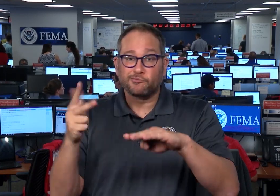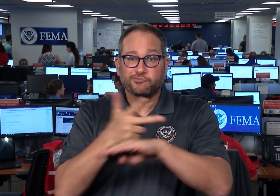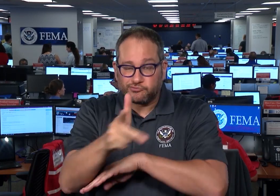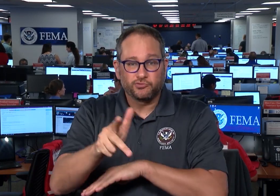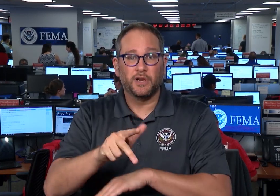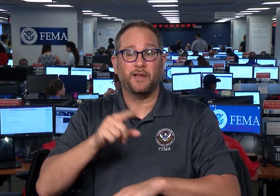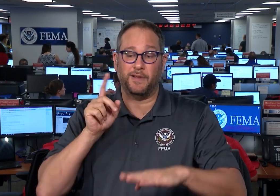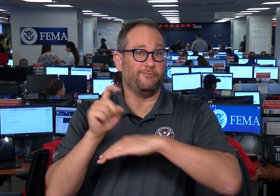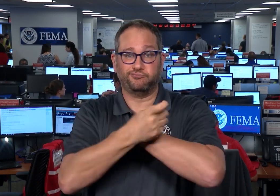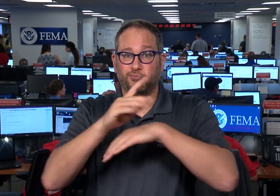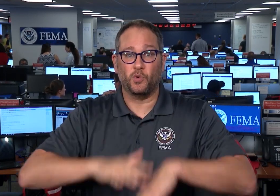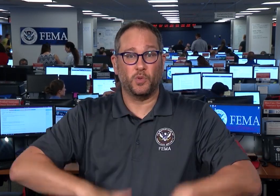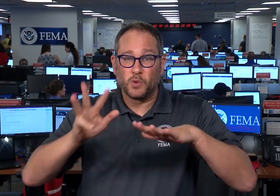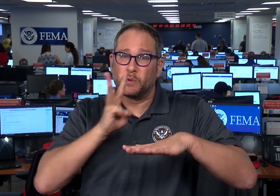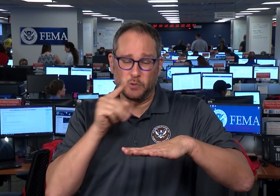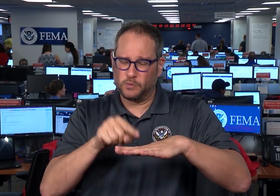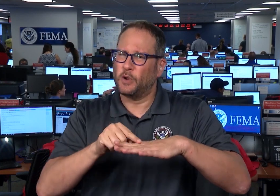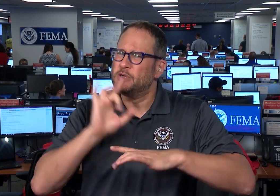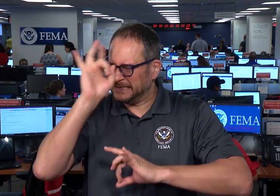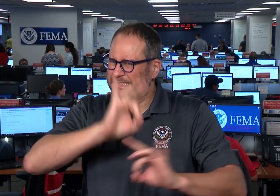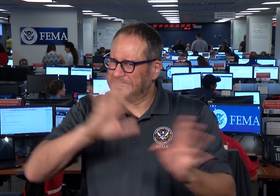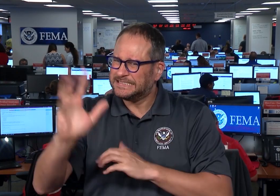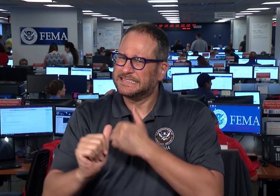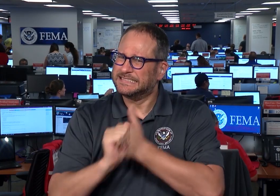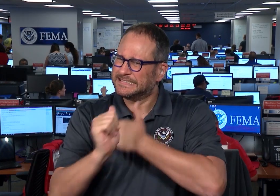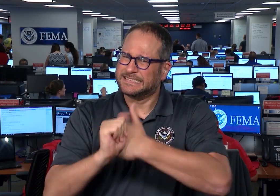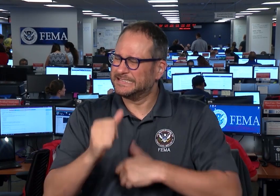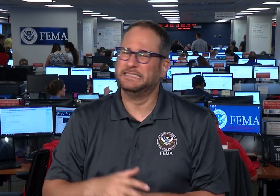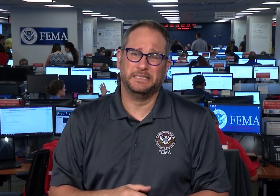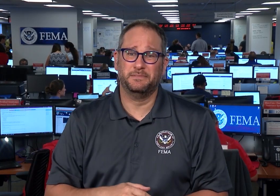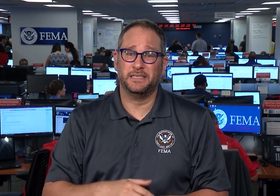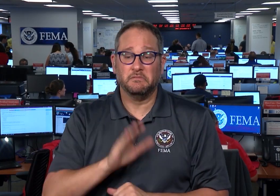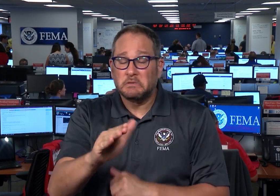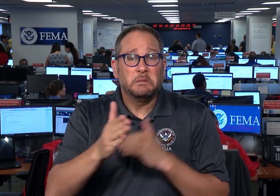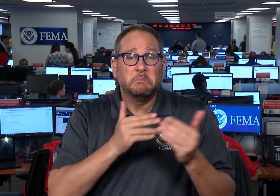Driving or walking through flooded areas is extremely dangerous.